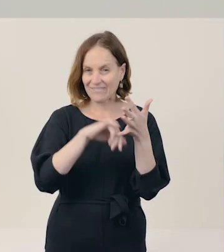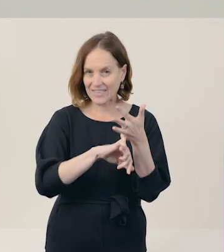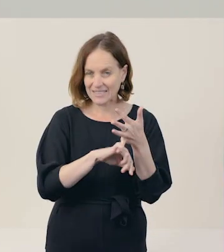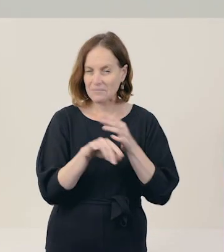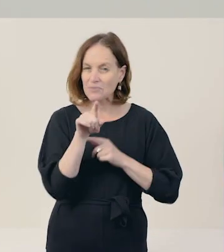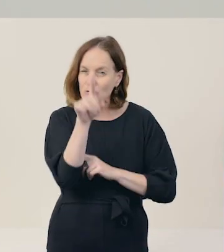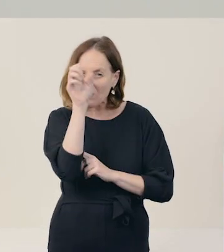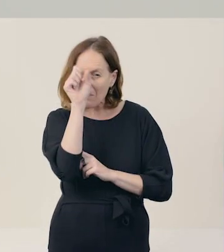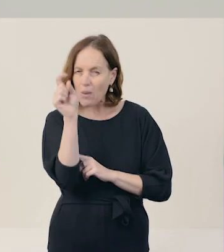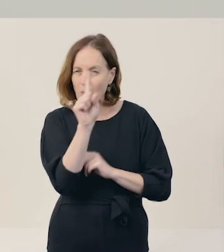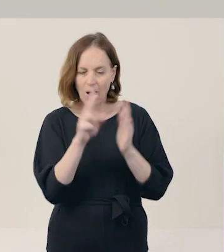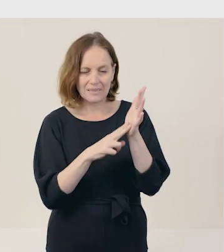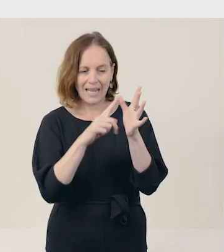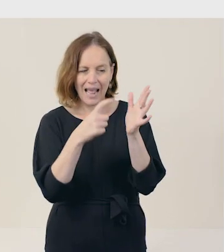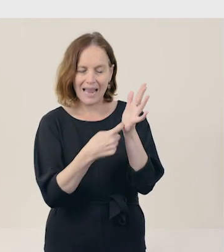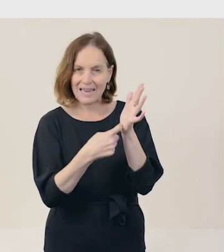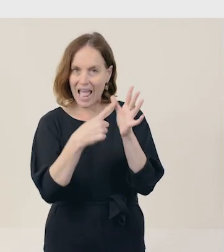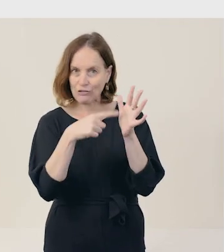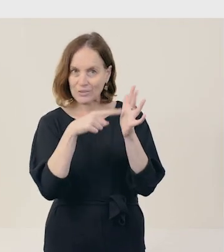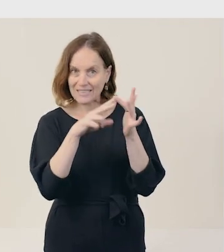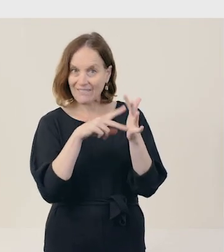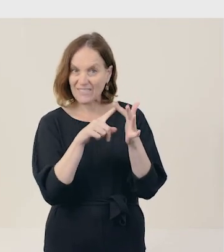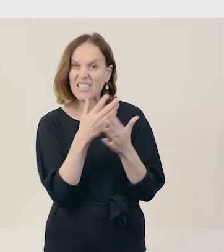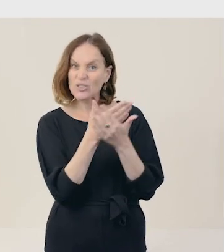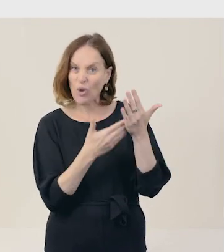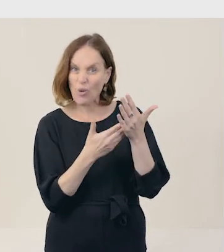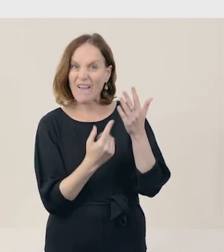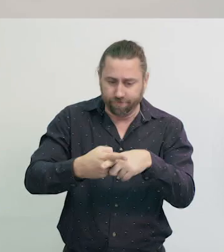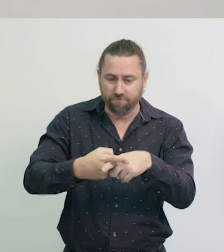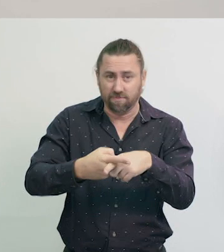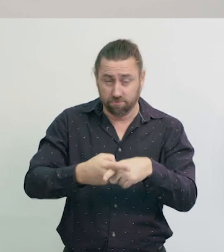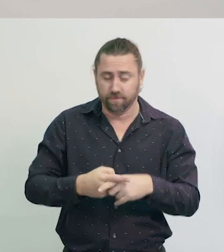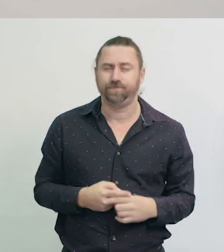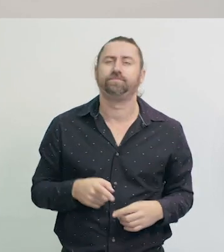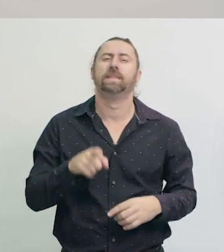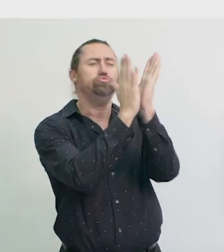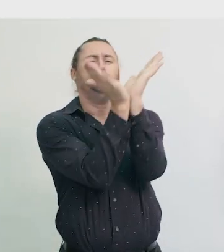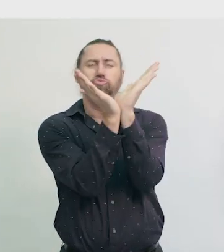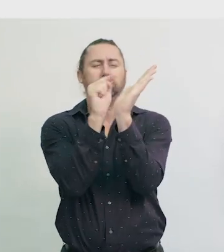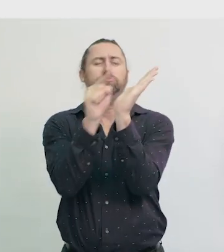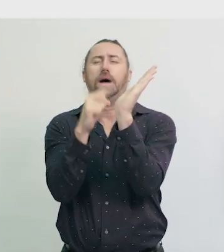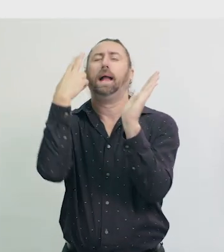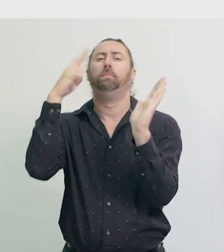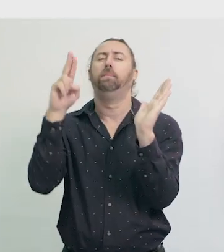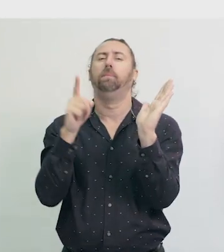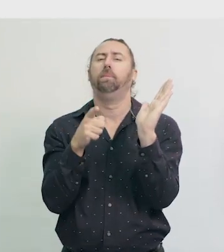Coming up in English, we're going to talk about creating different characters. In Maths, we'll cover acute and obtuse angles,